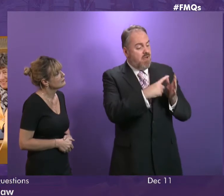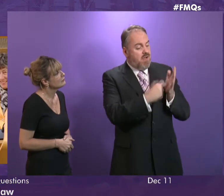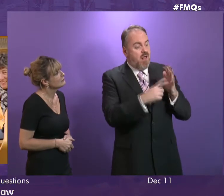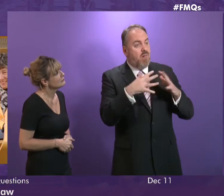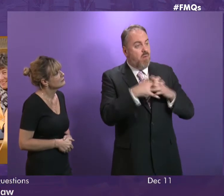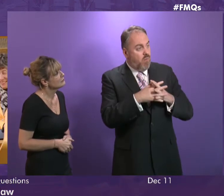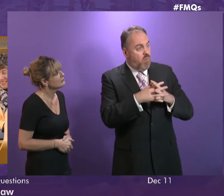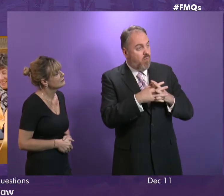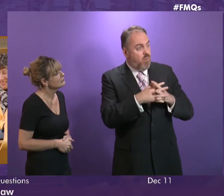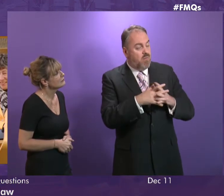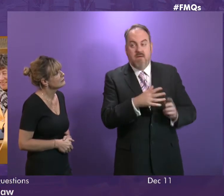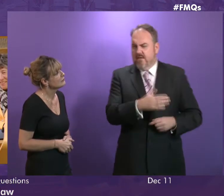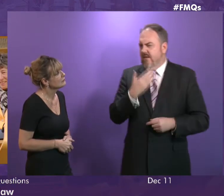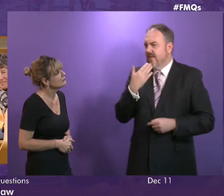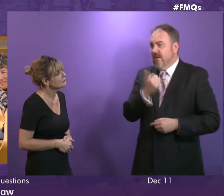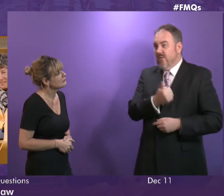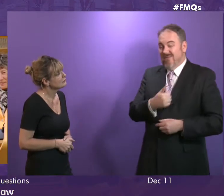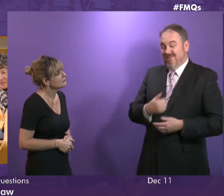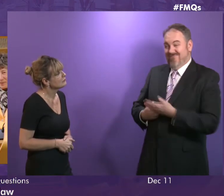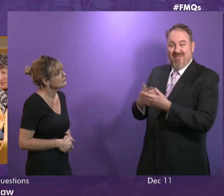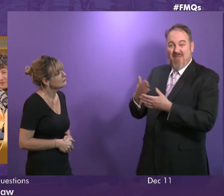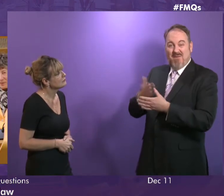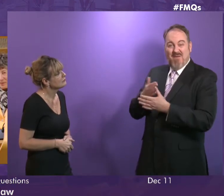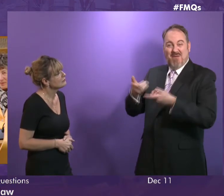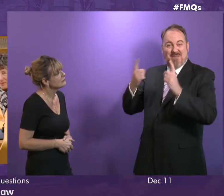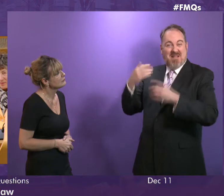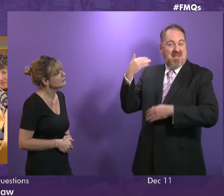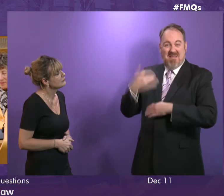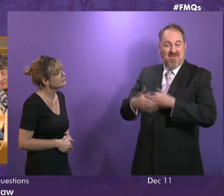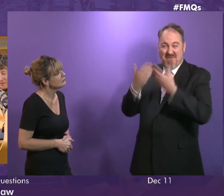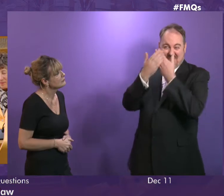The First Minister has never respected the settled will of the people since the question